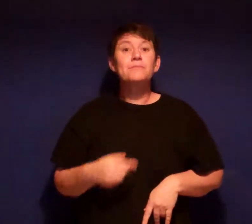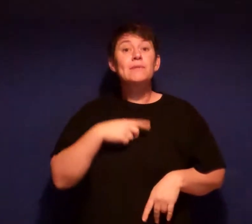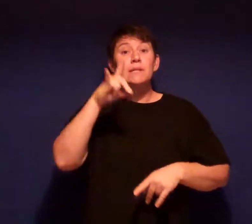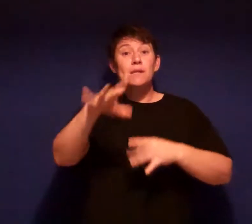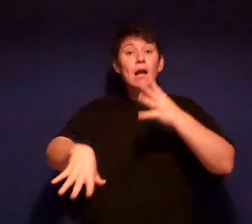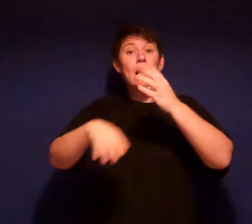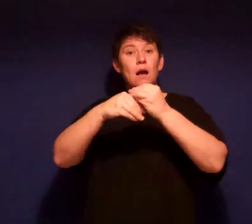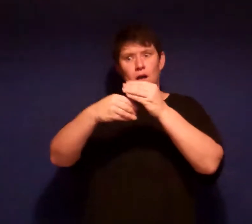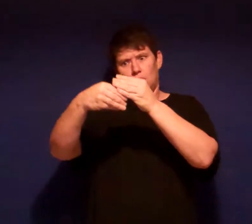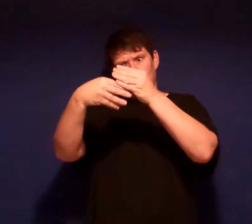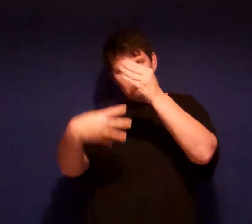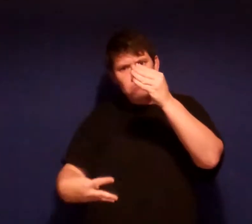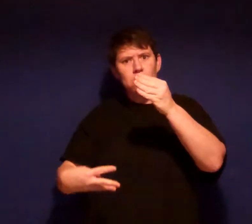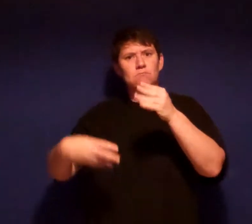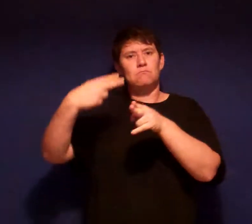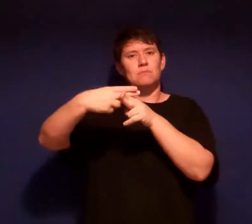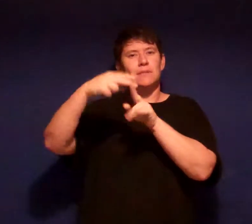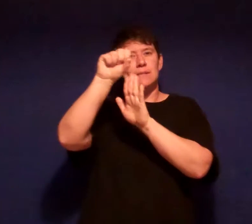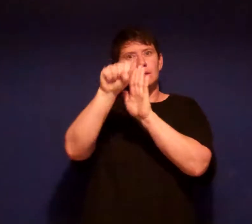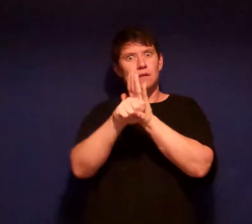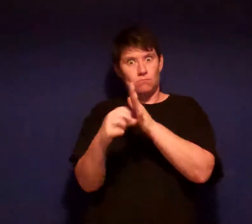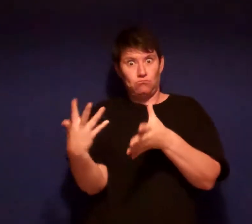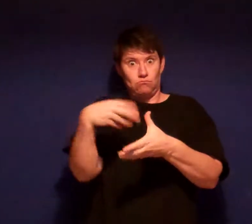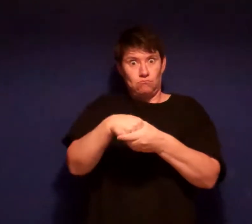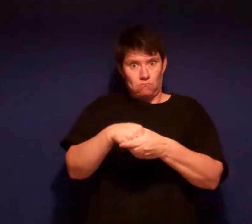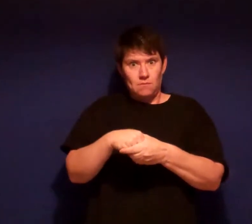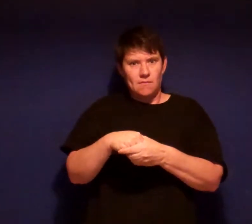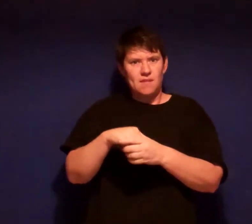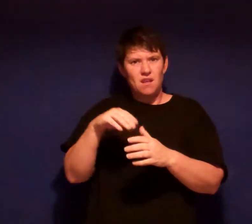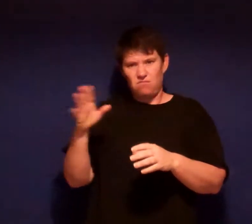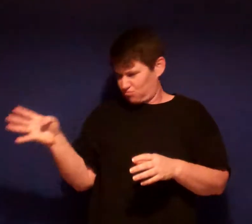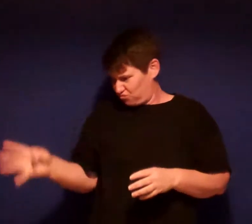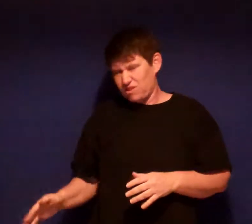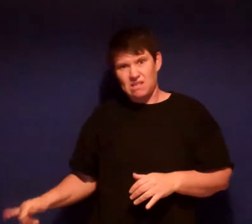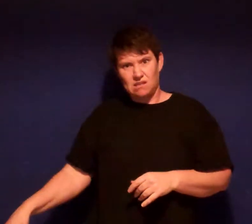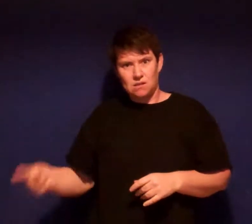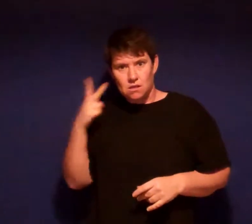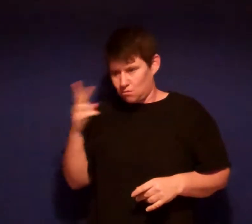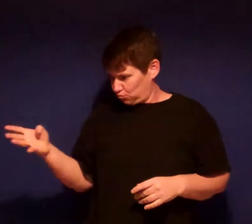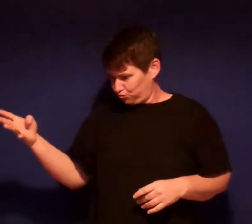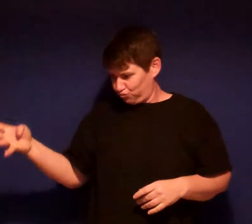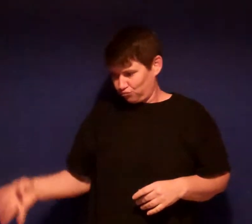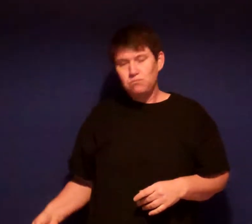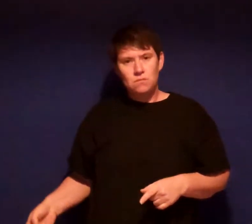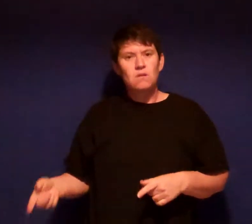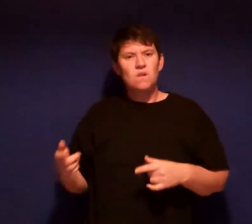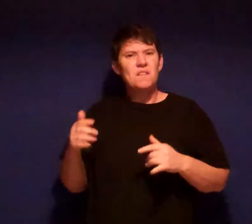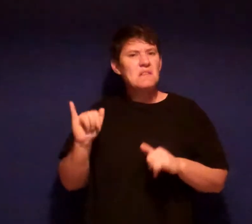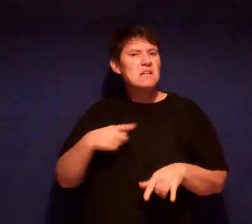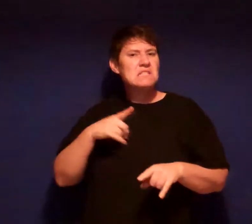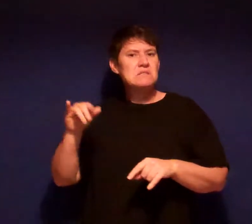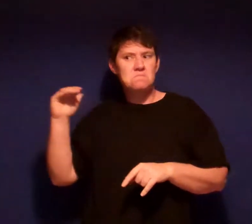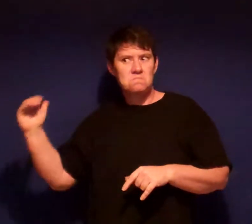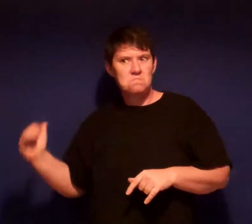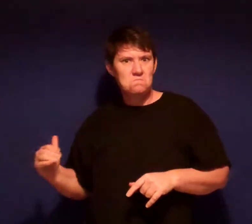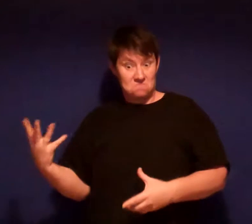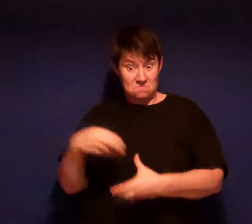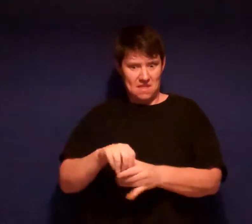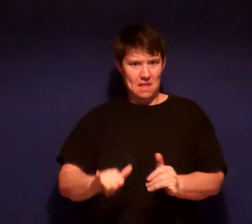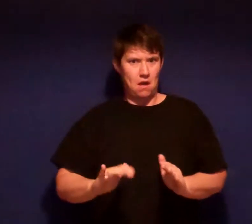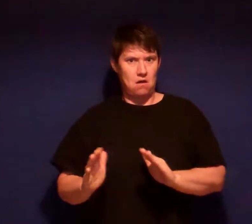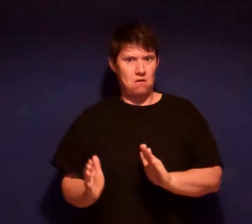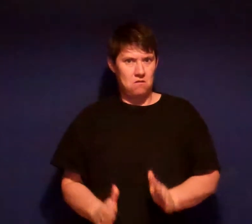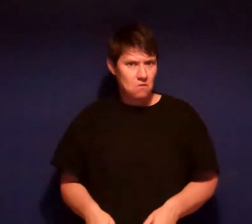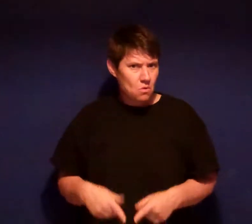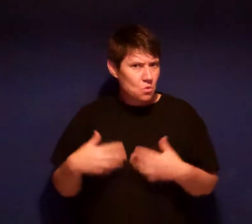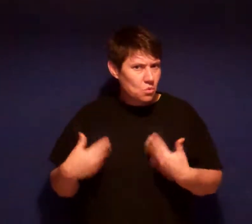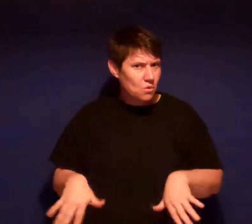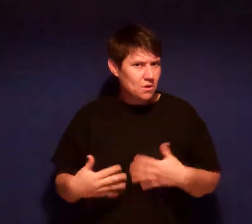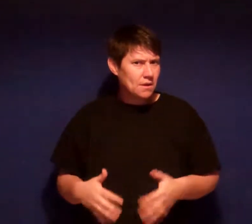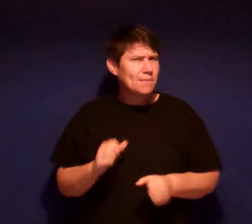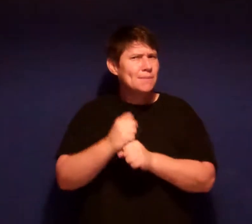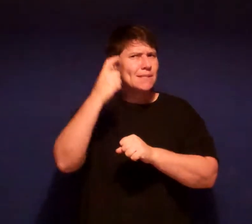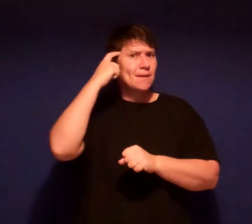To the left, you can see a list of states in Tornado Alley where tornadoes happen frequently.